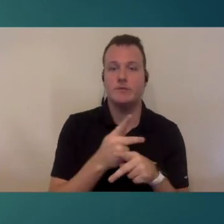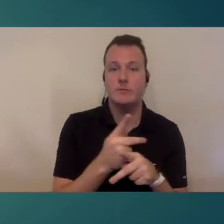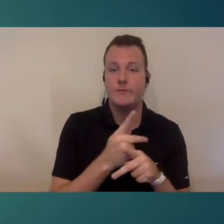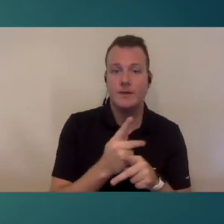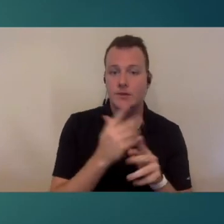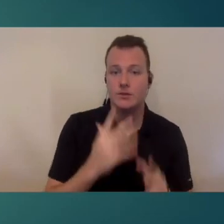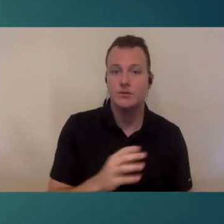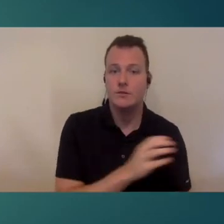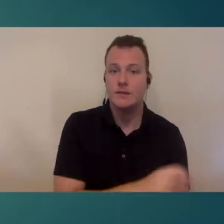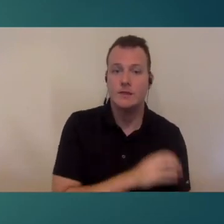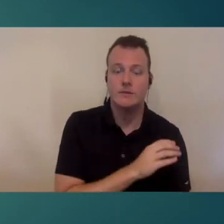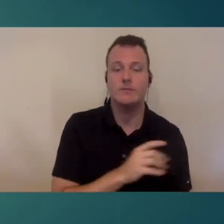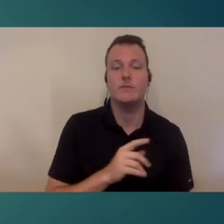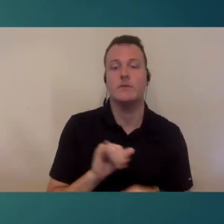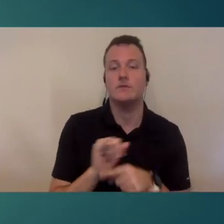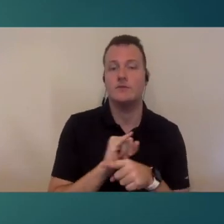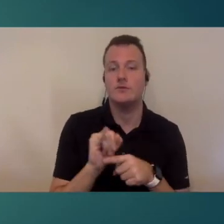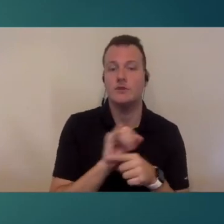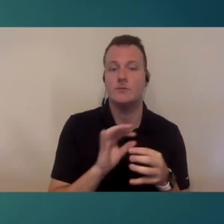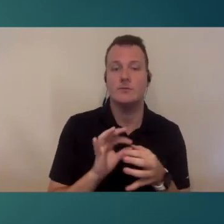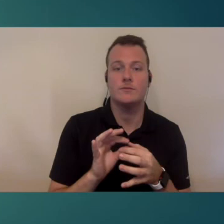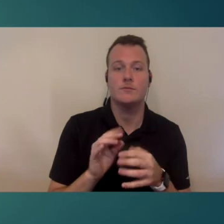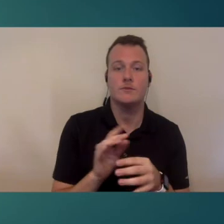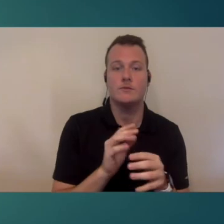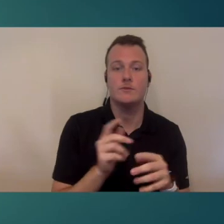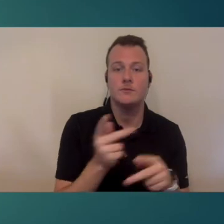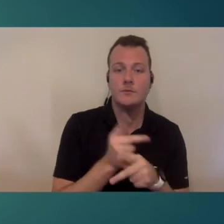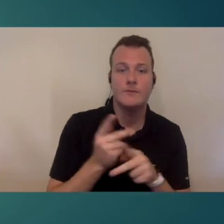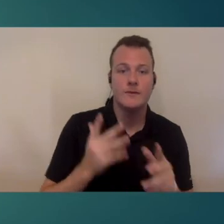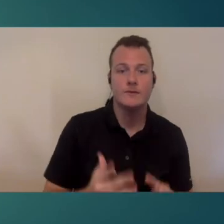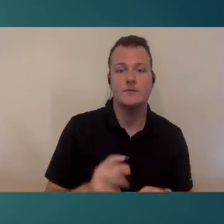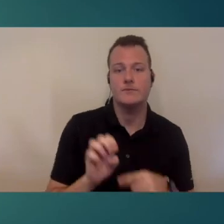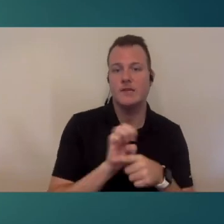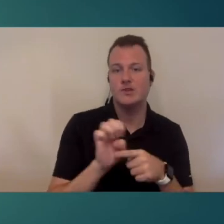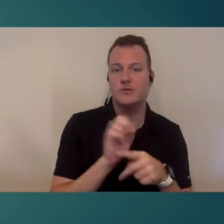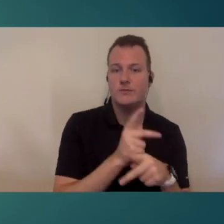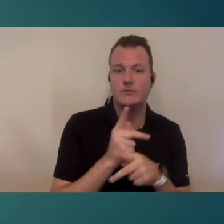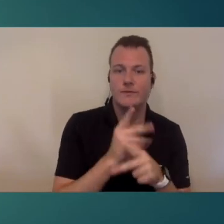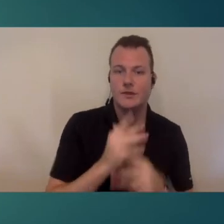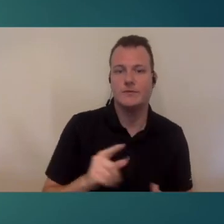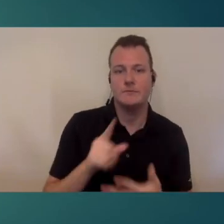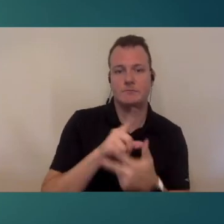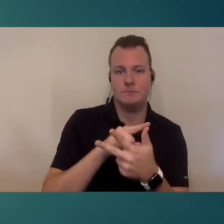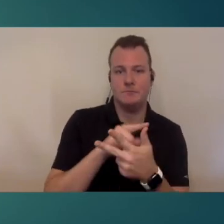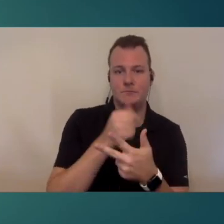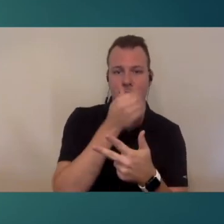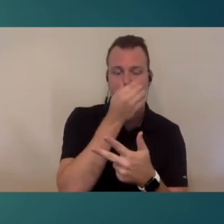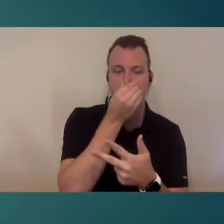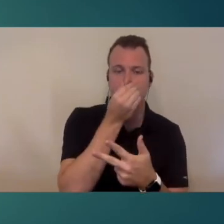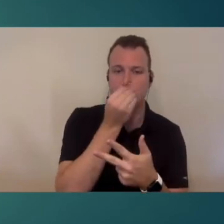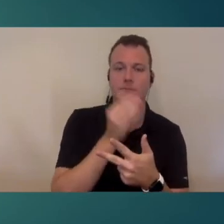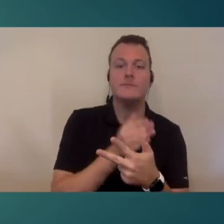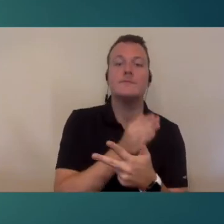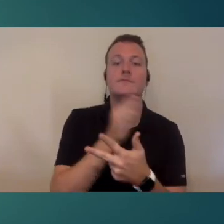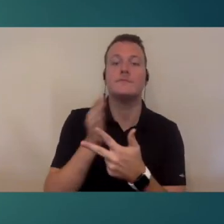or internship supervisor, externship supervisor. I also like to have reference